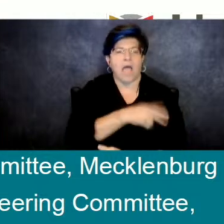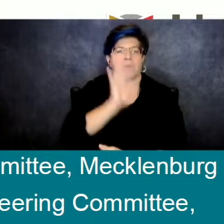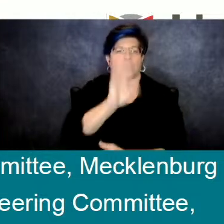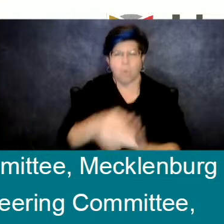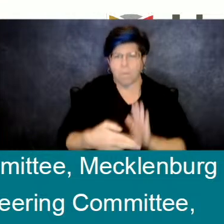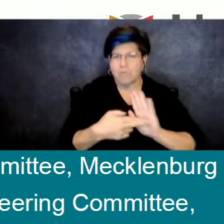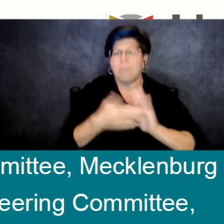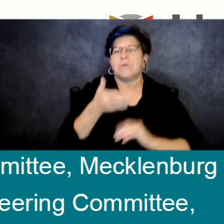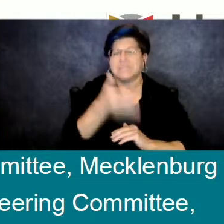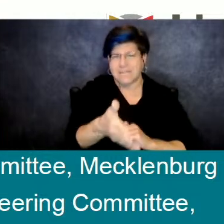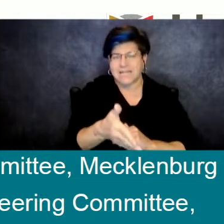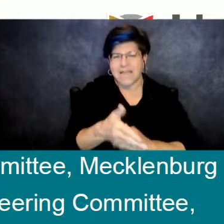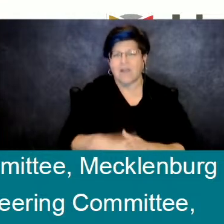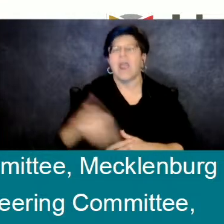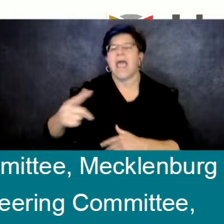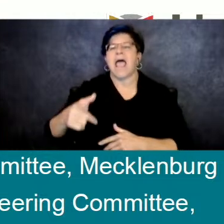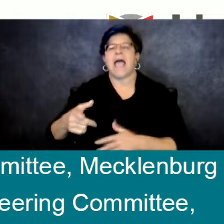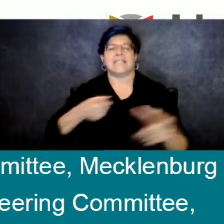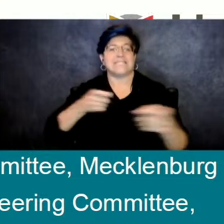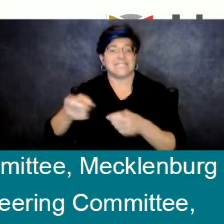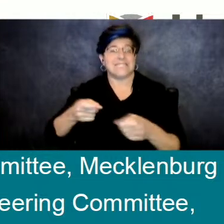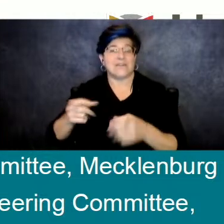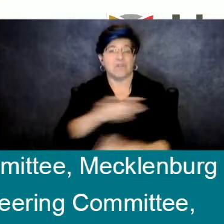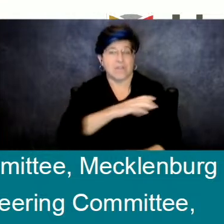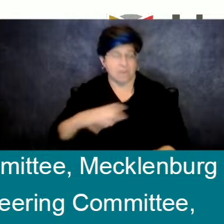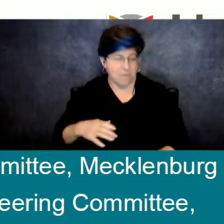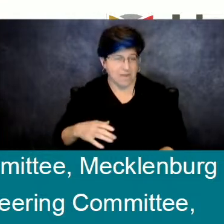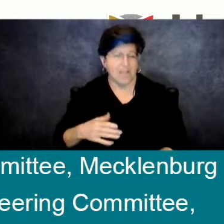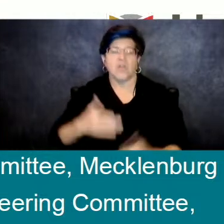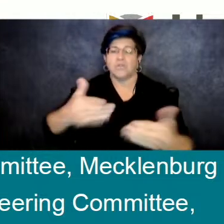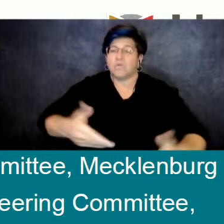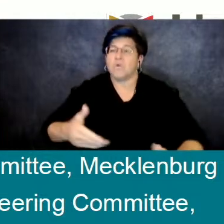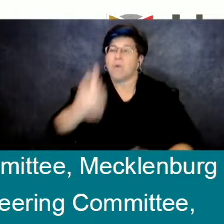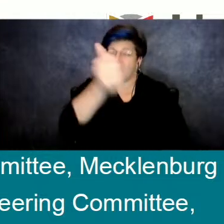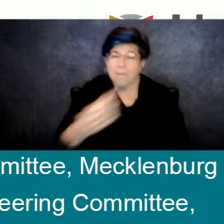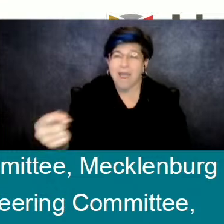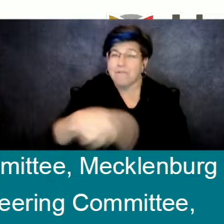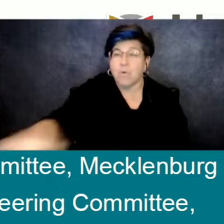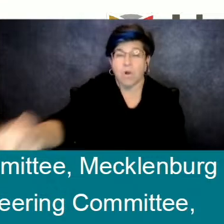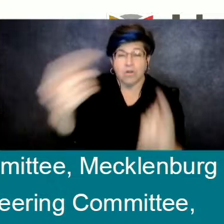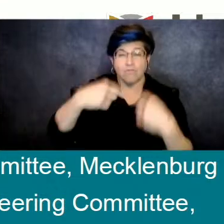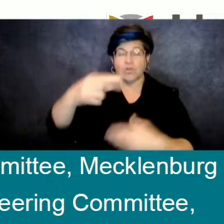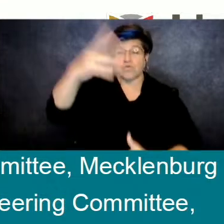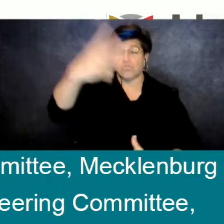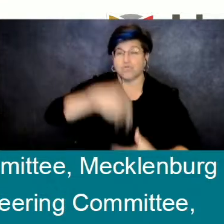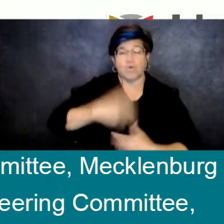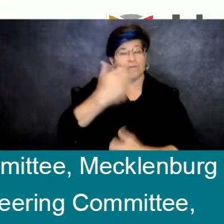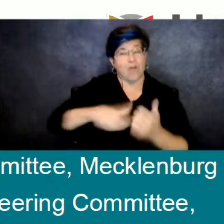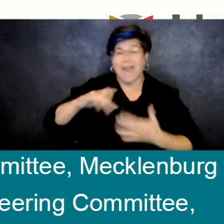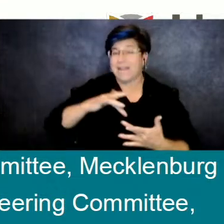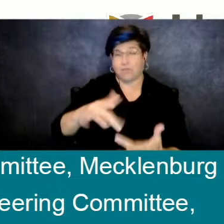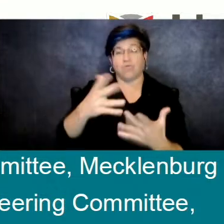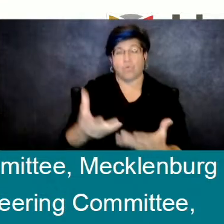LISTED HERE WHERE THEY'LL BE LOCATED. ALL OF OUR HOSPITALS WILL BE REPRESENTED AS WELL AS THE STEERING COMMITTEE.